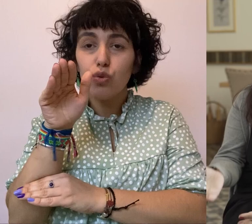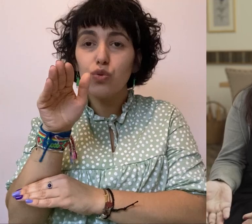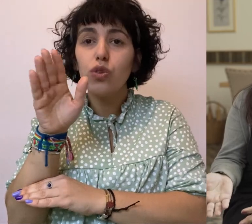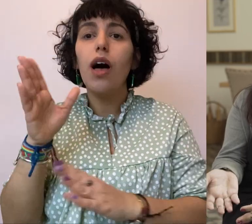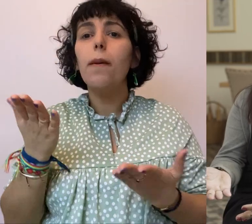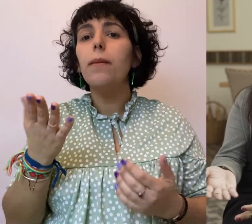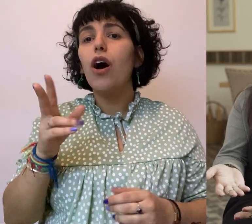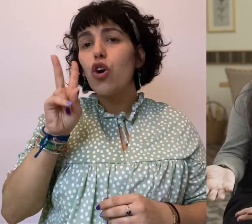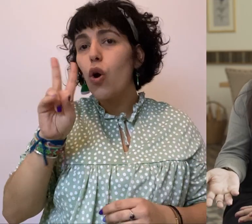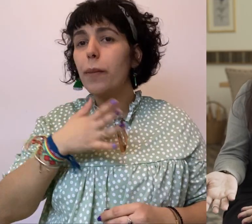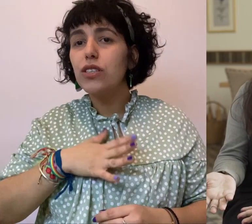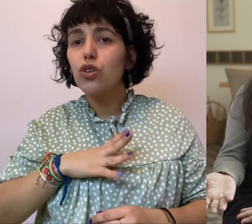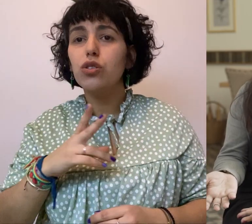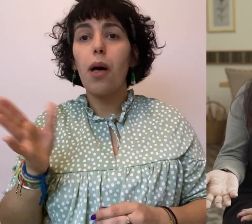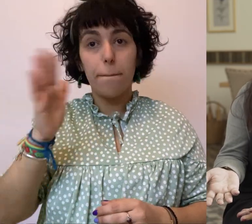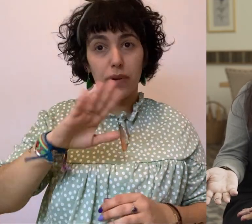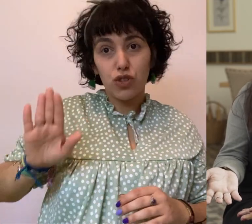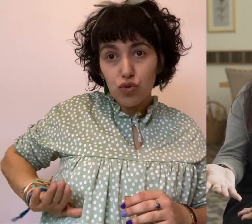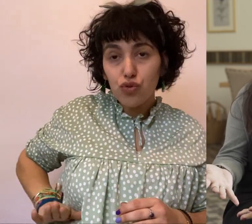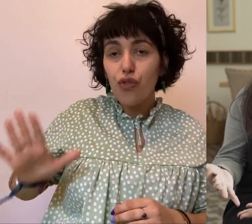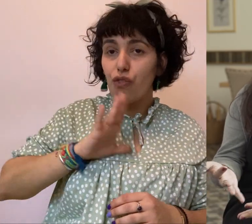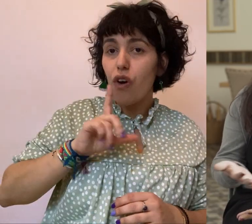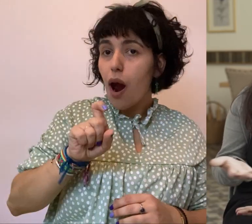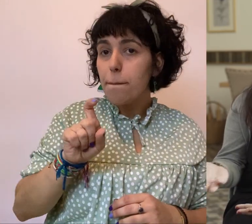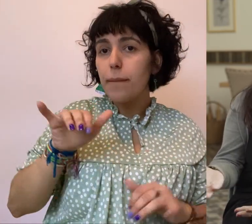There are people like you and the others are dealing with you. Maybe there,